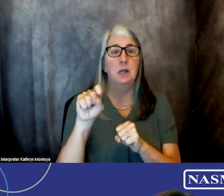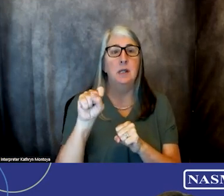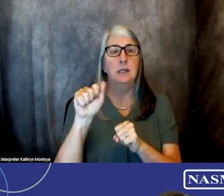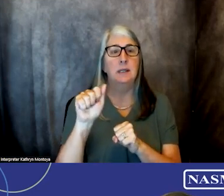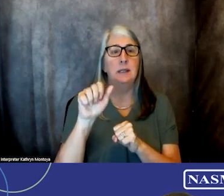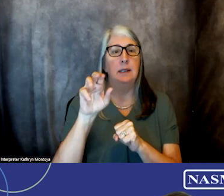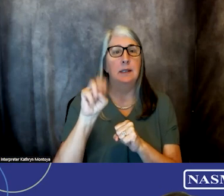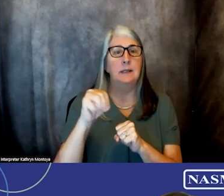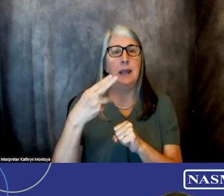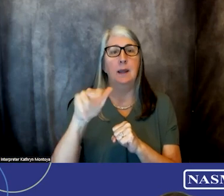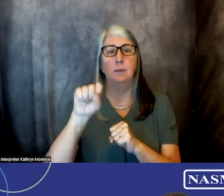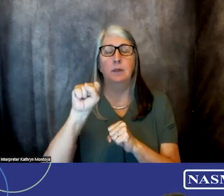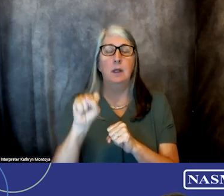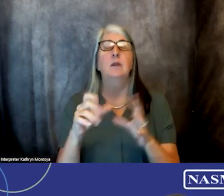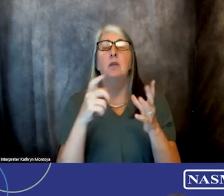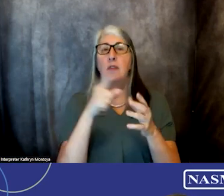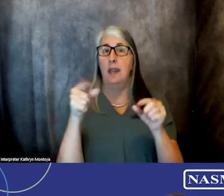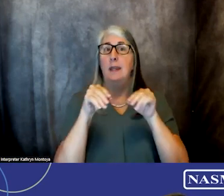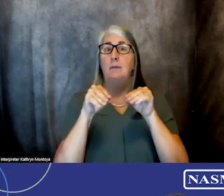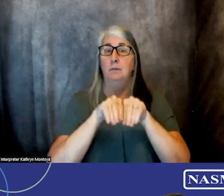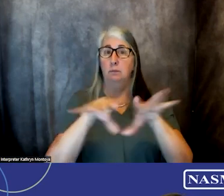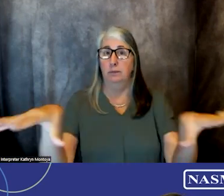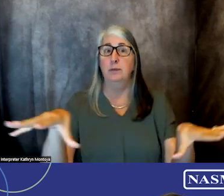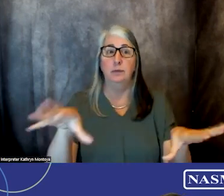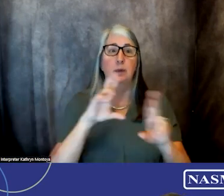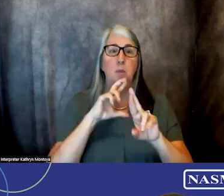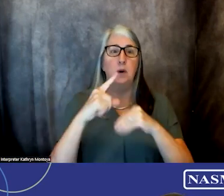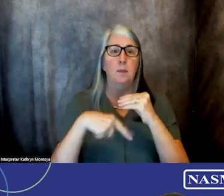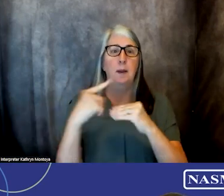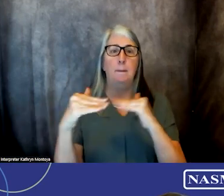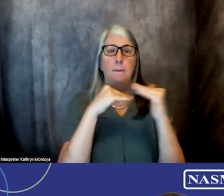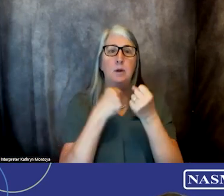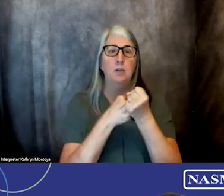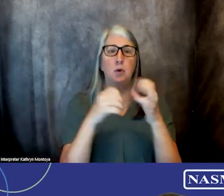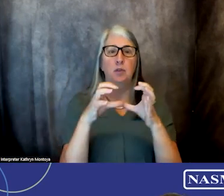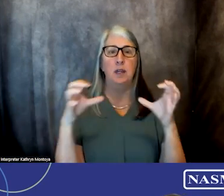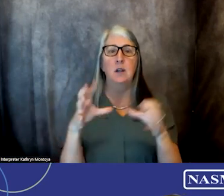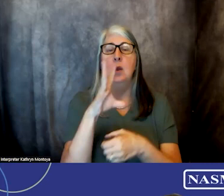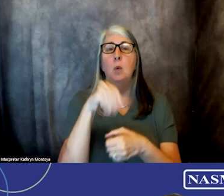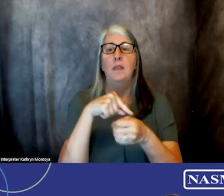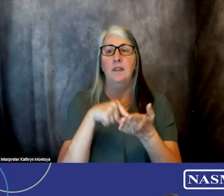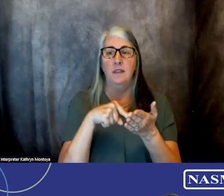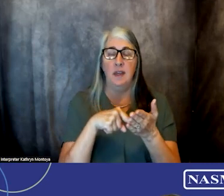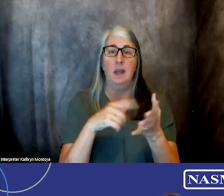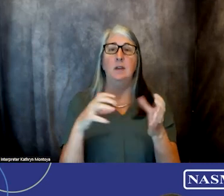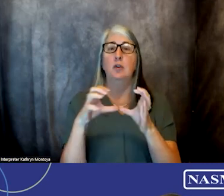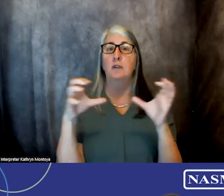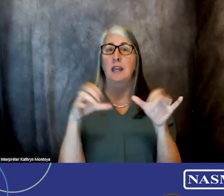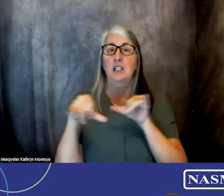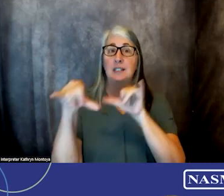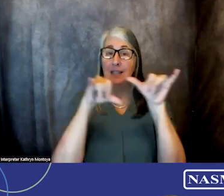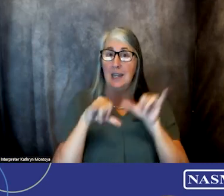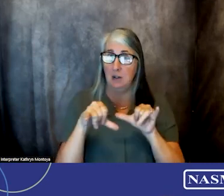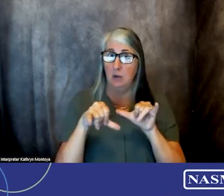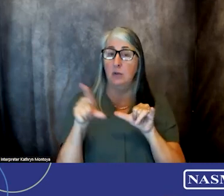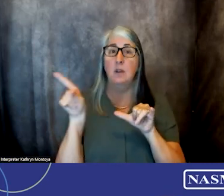FOR PEER SUPPORT CERTIFICATION AND WITHIN THAT, THEY STATE THAT THE RESPONSIBILITY